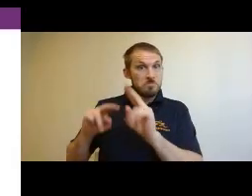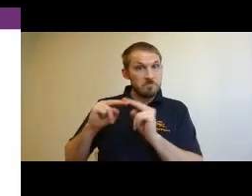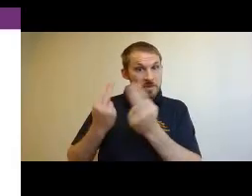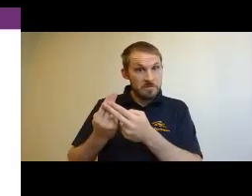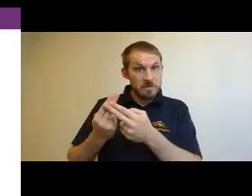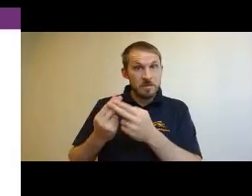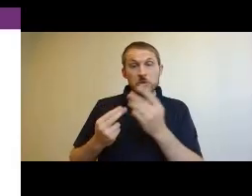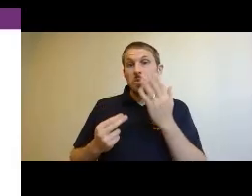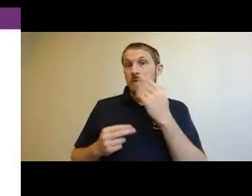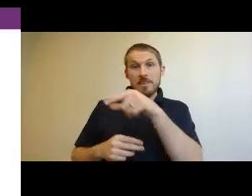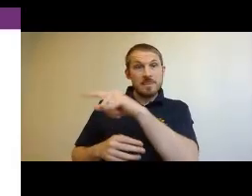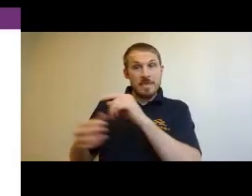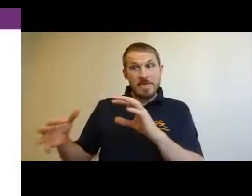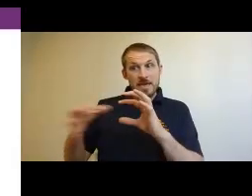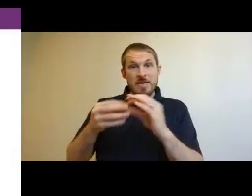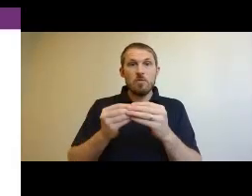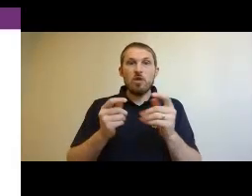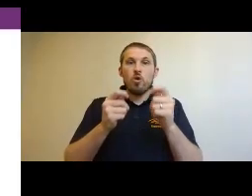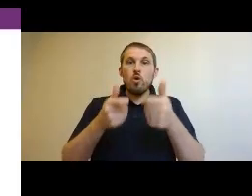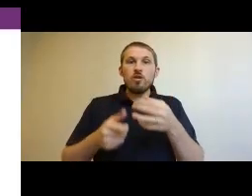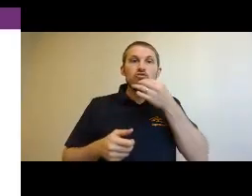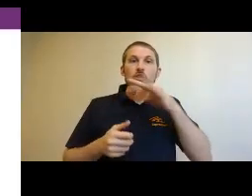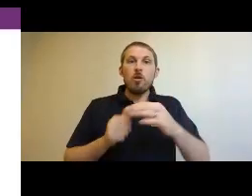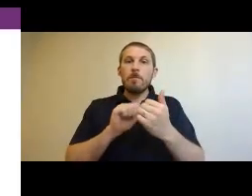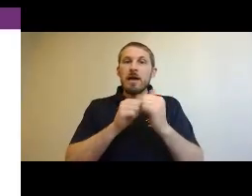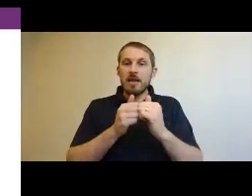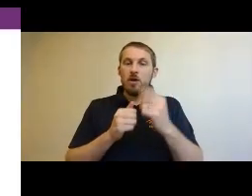with an early childhood partner, we call that early connections.